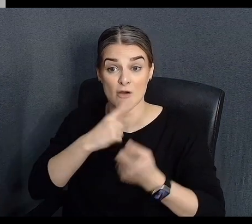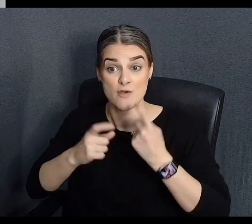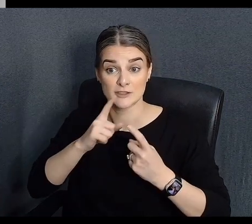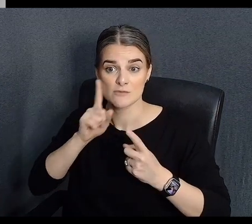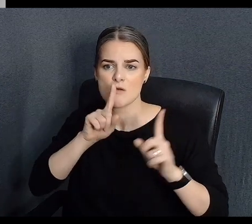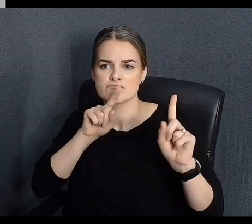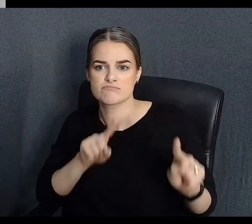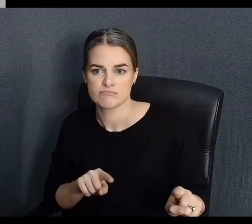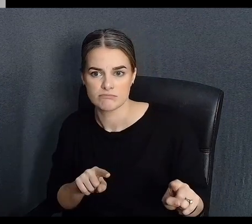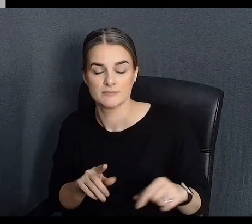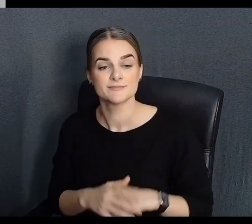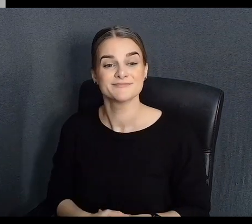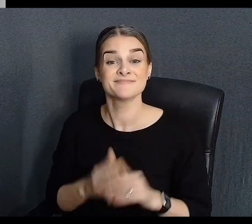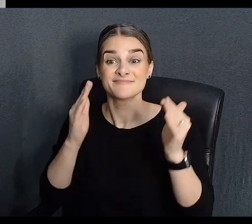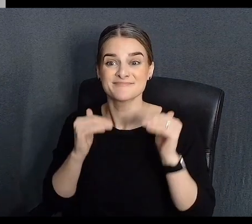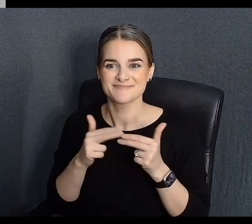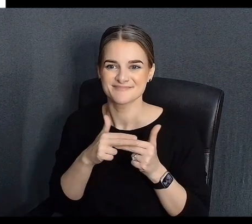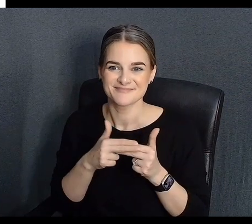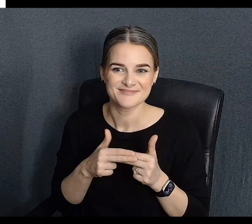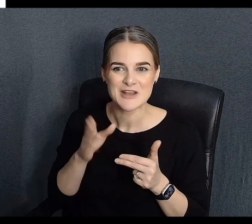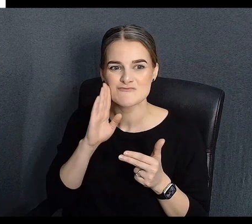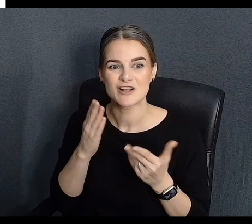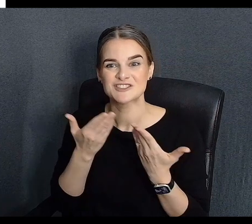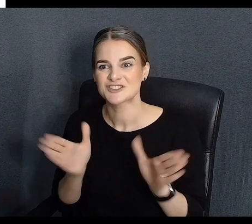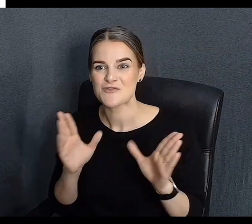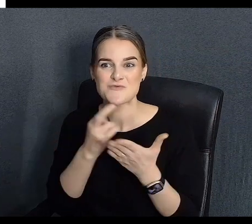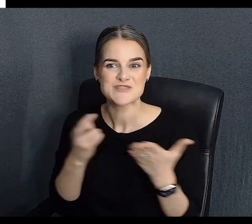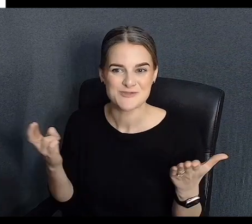The next couple slides are just going to look at some general resources.